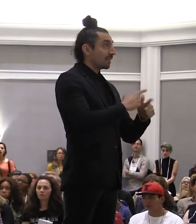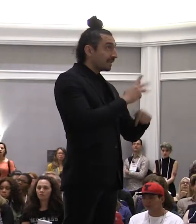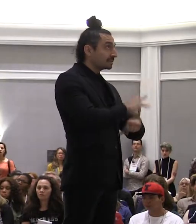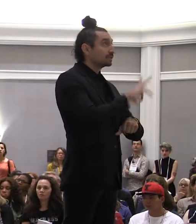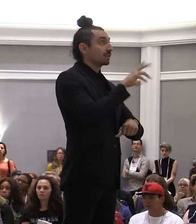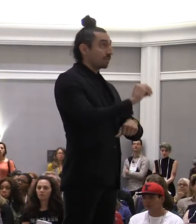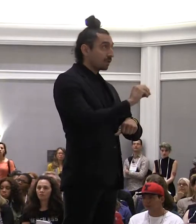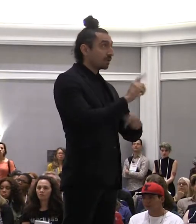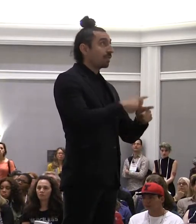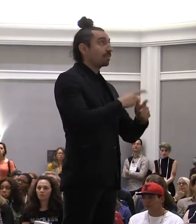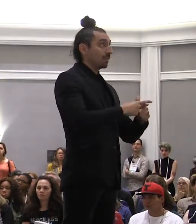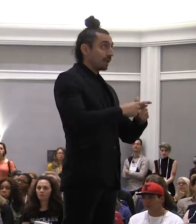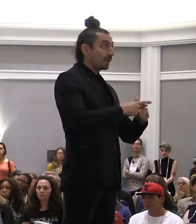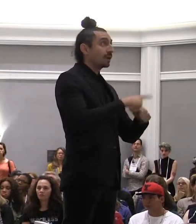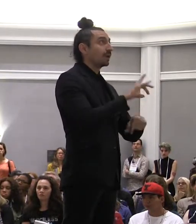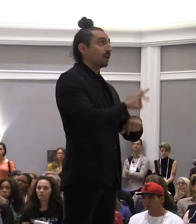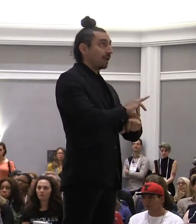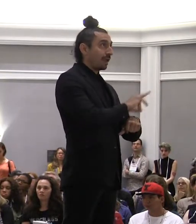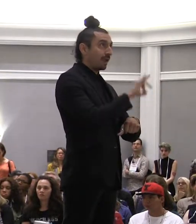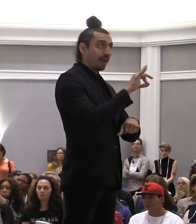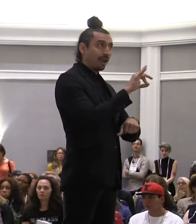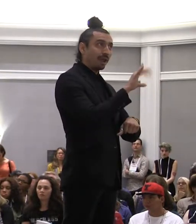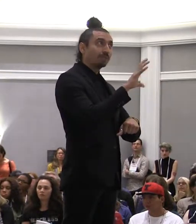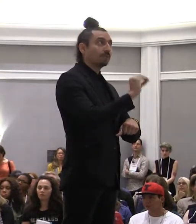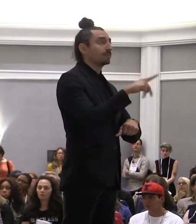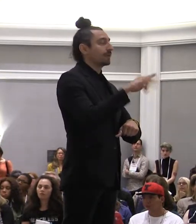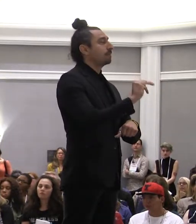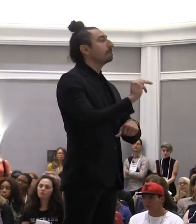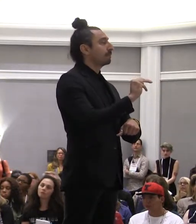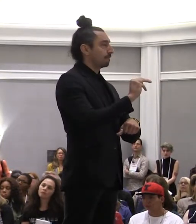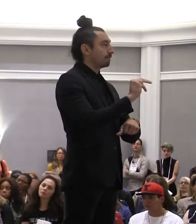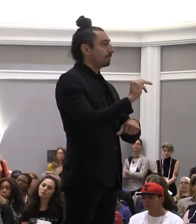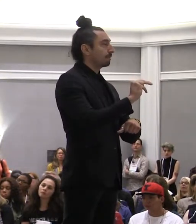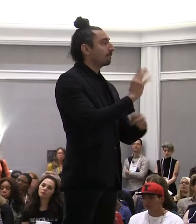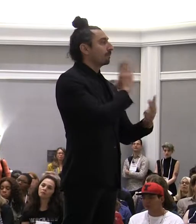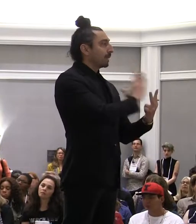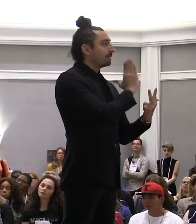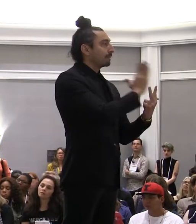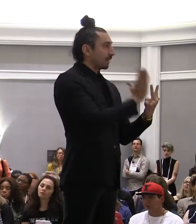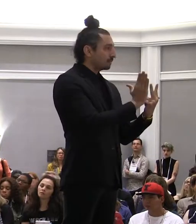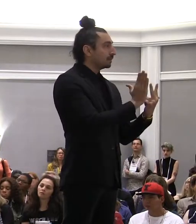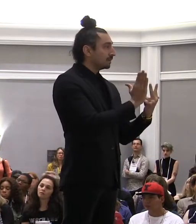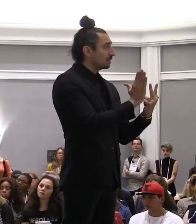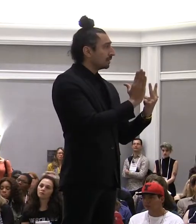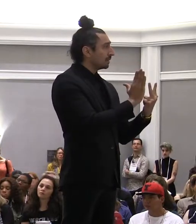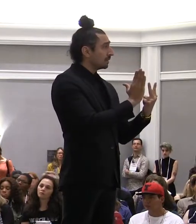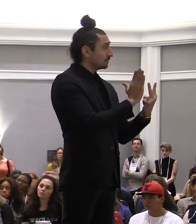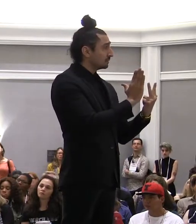and Magrib is going to be around 8:50 p.m.. If you need to use the space please see registration.